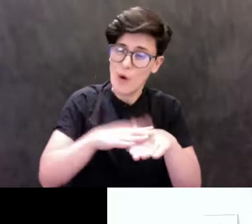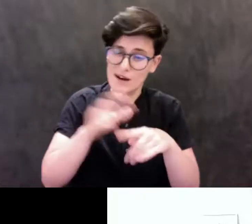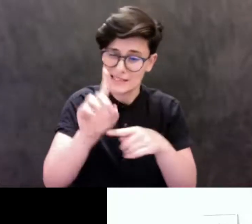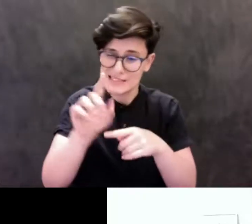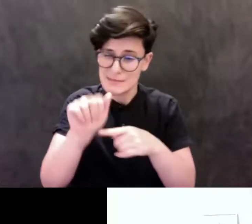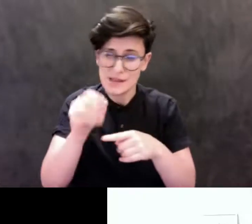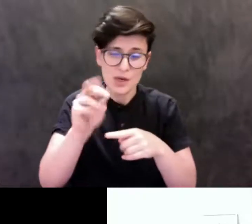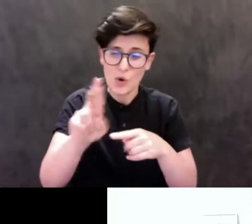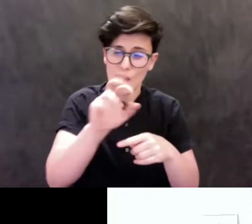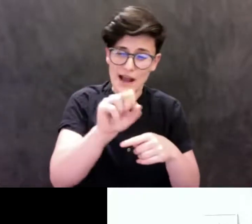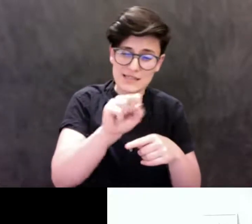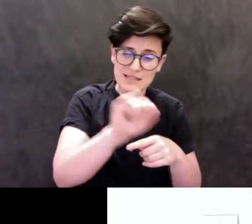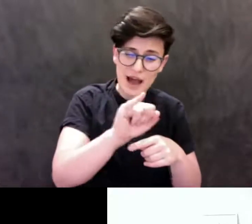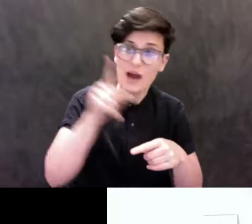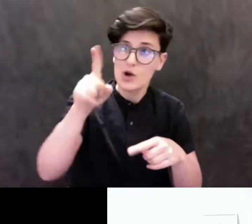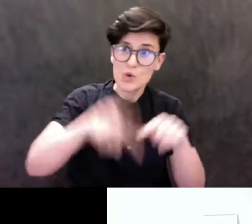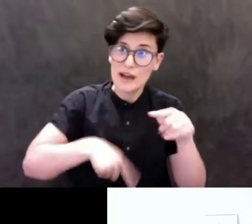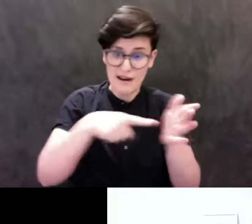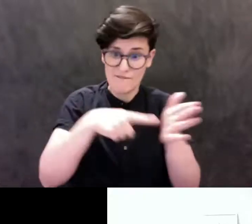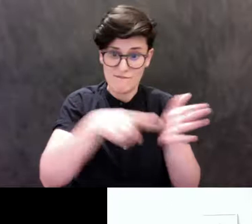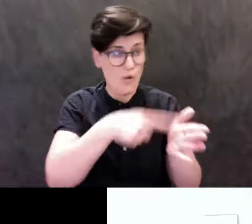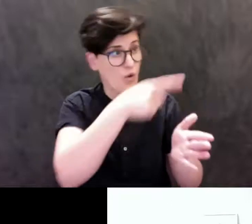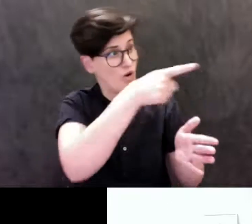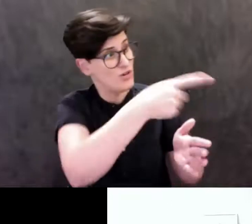companies to you, then that doesn't help you.